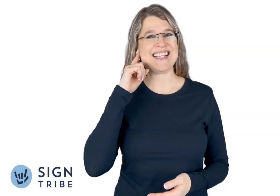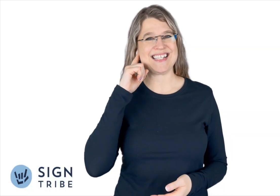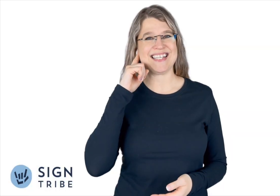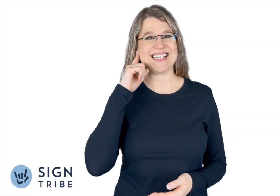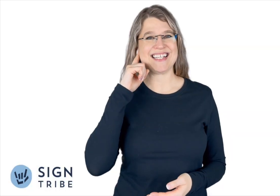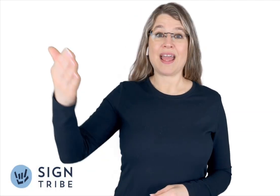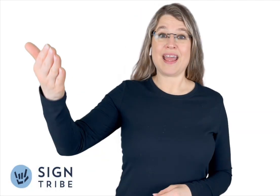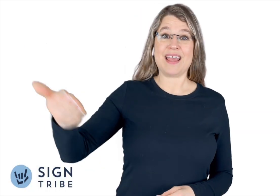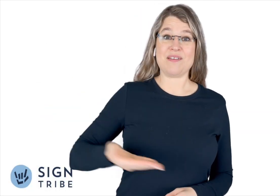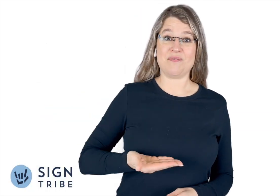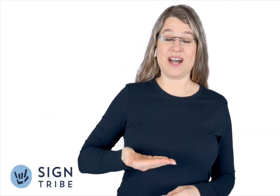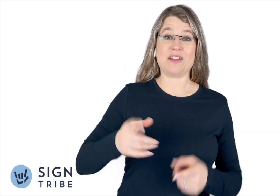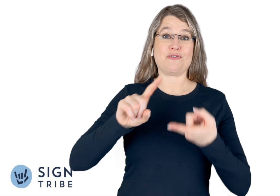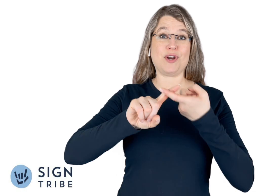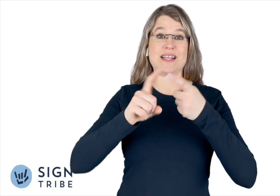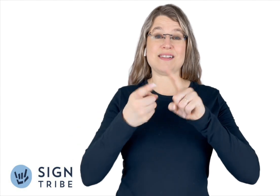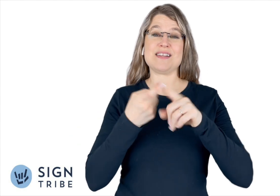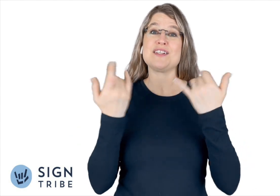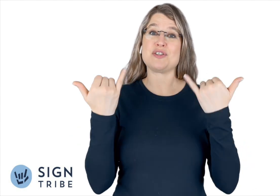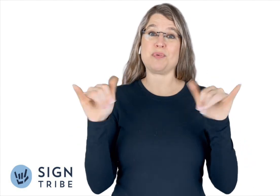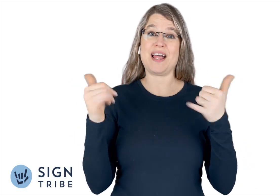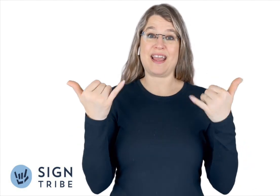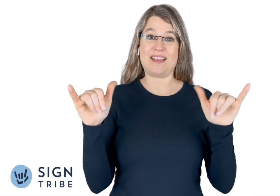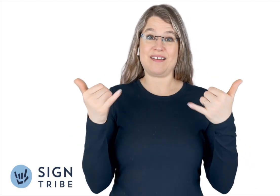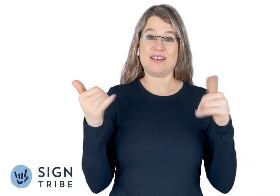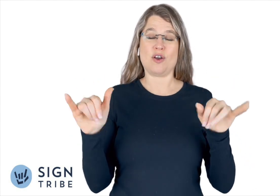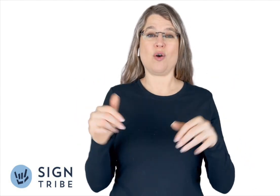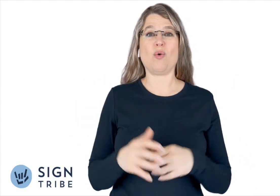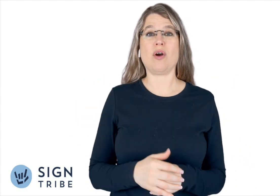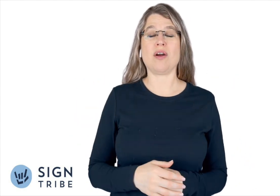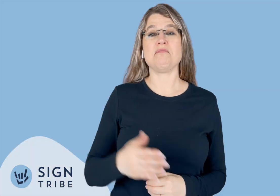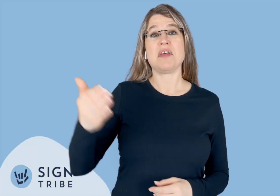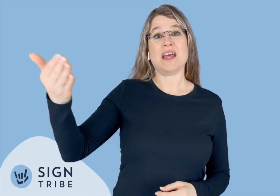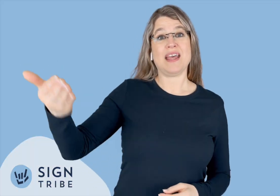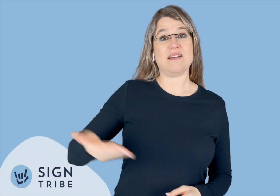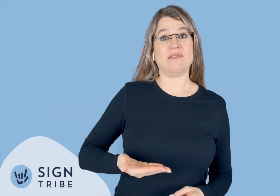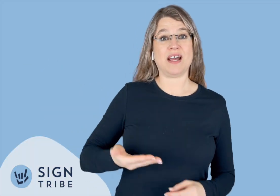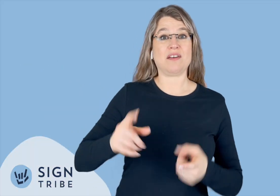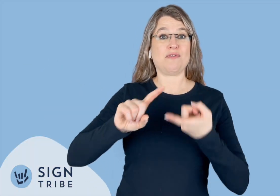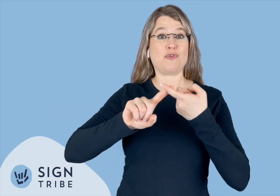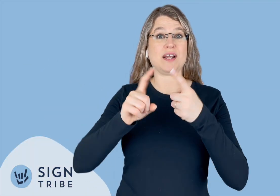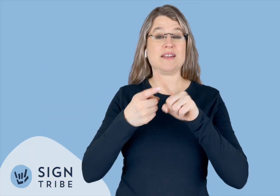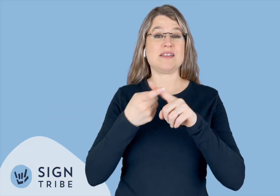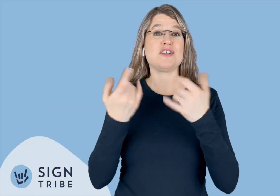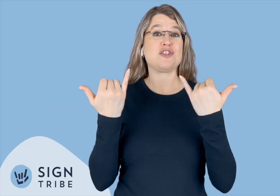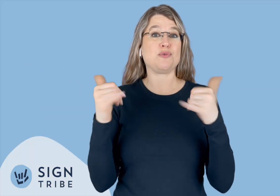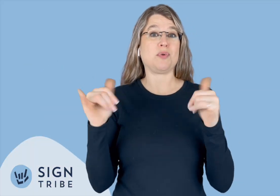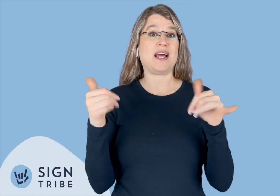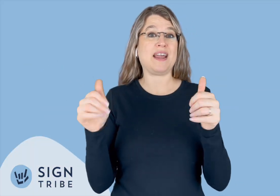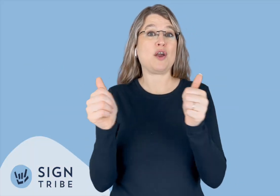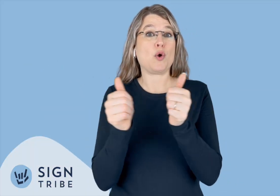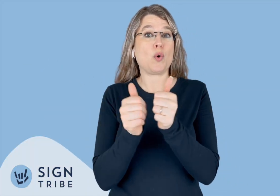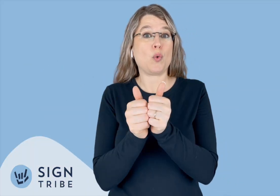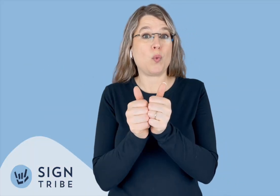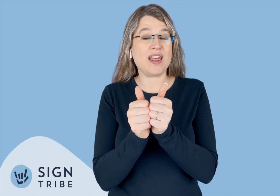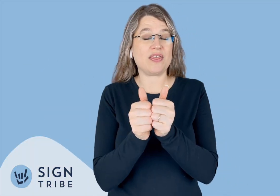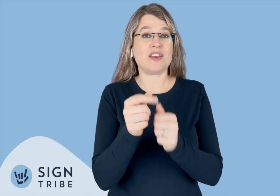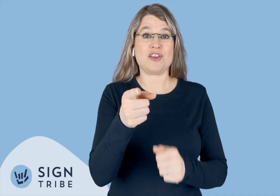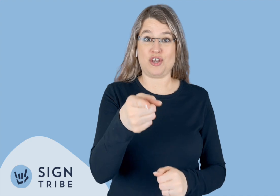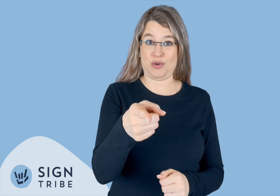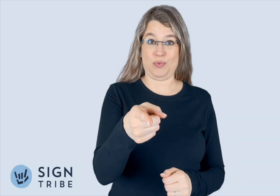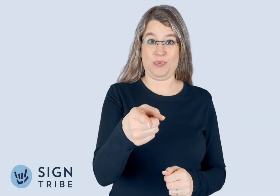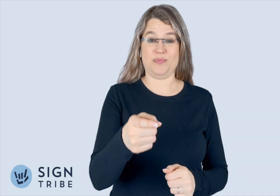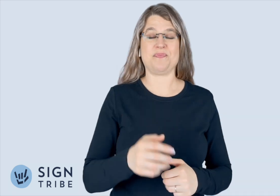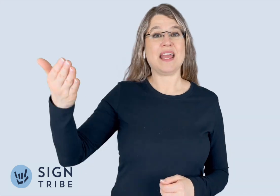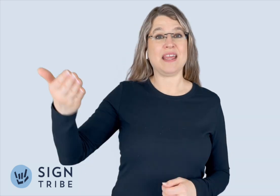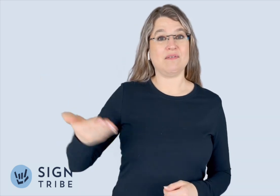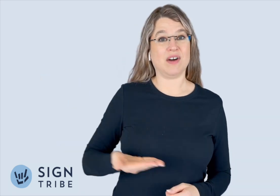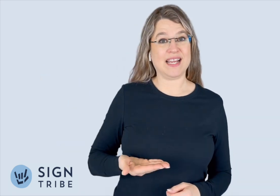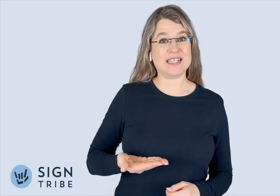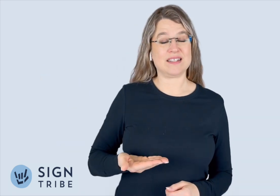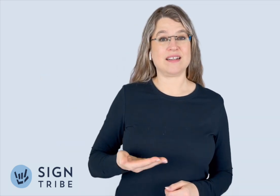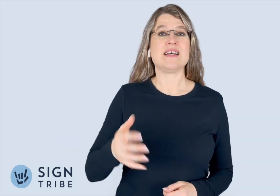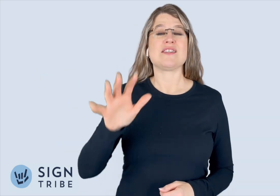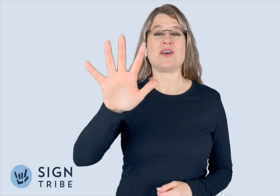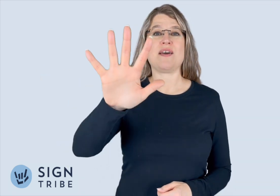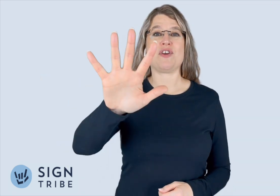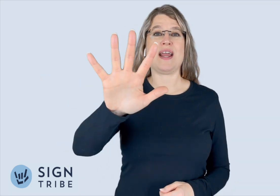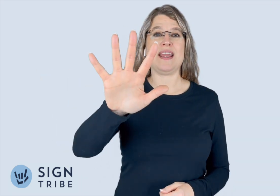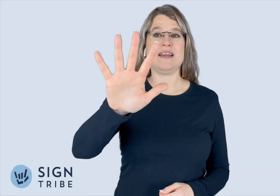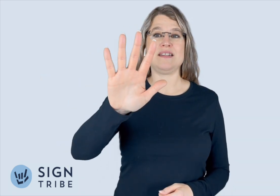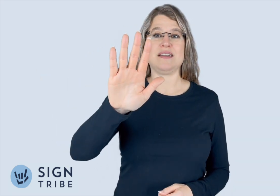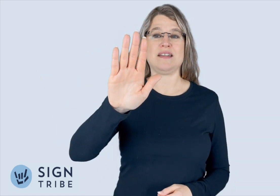listen. Invite friends to play or invite friends to play with you. Invite. So have your hand and